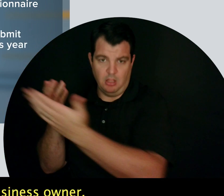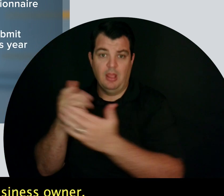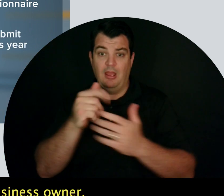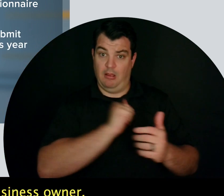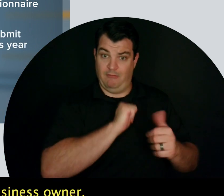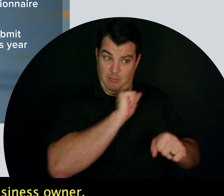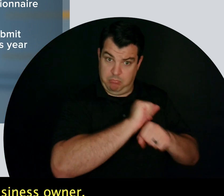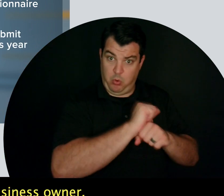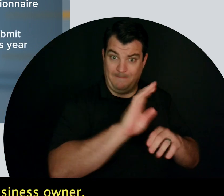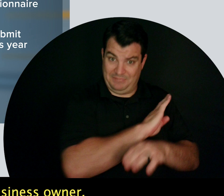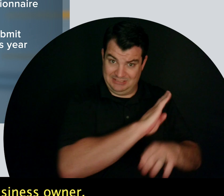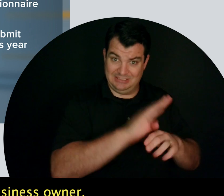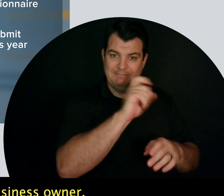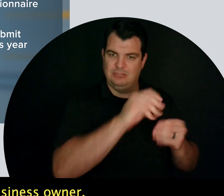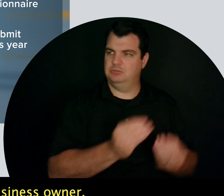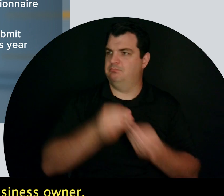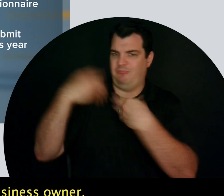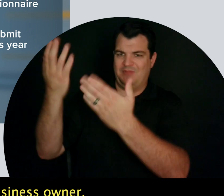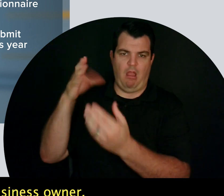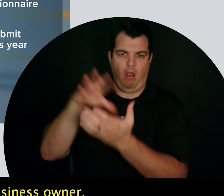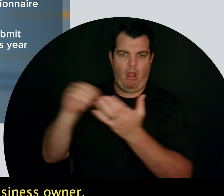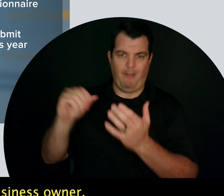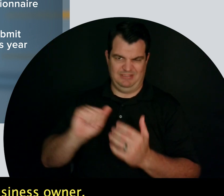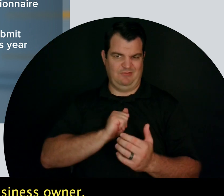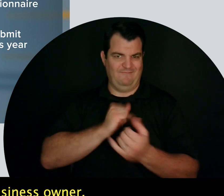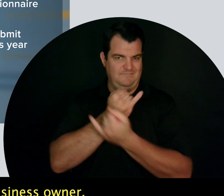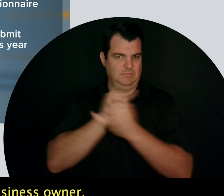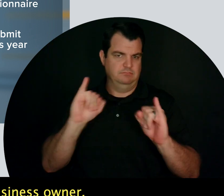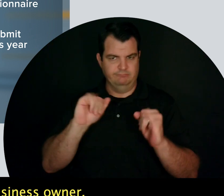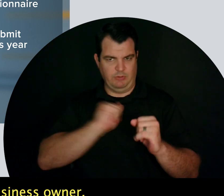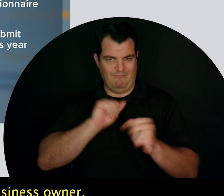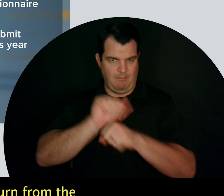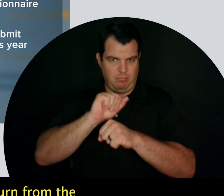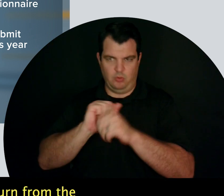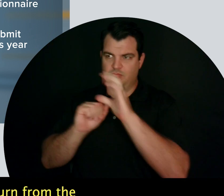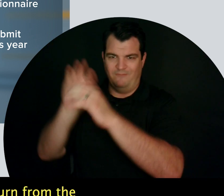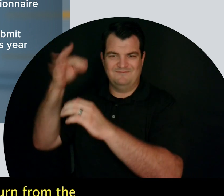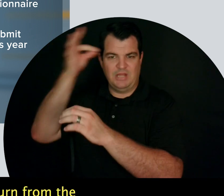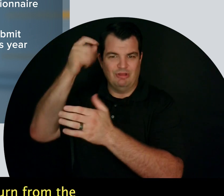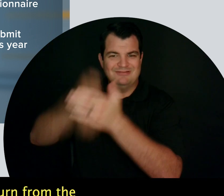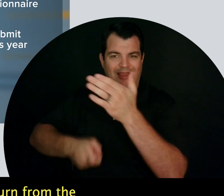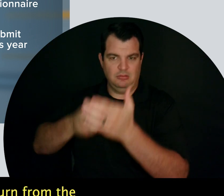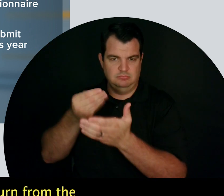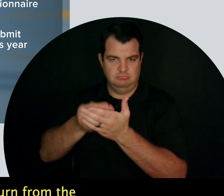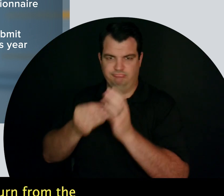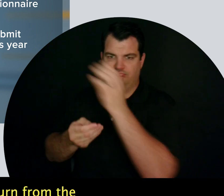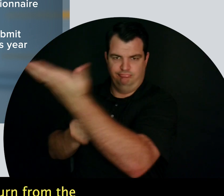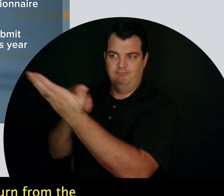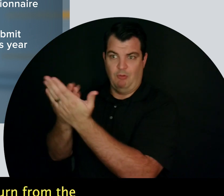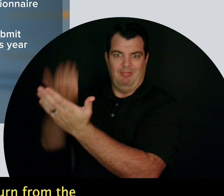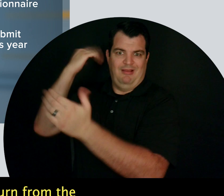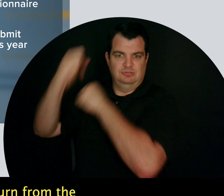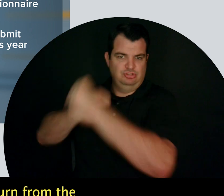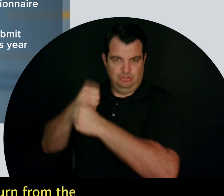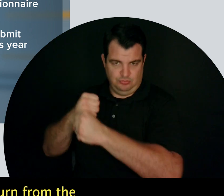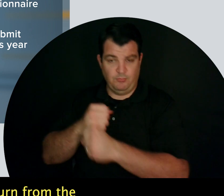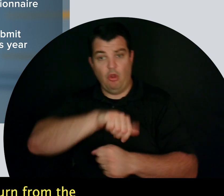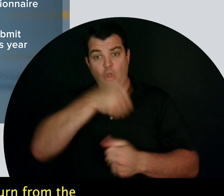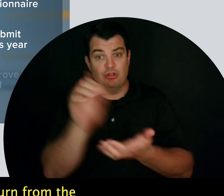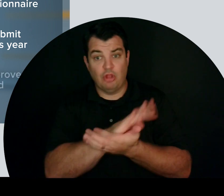If self-employed or a business owner, the victim must submit a filed copy of their federal tax return from the previous year or the year of the crime.